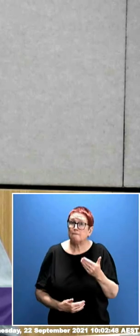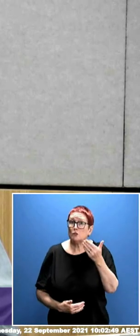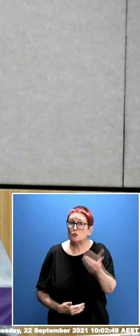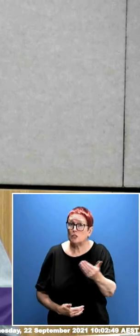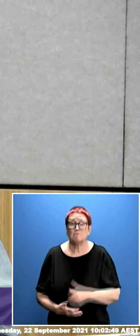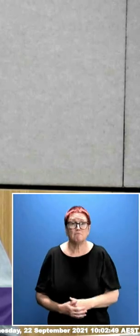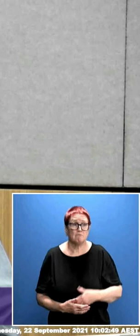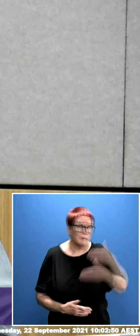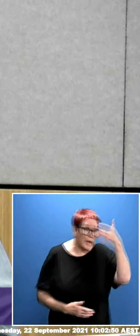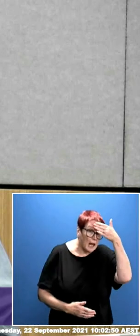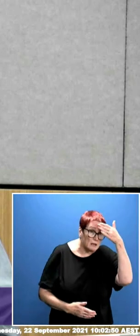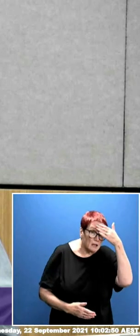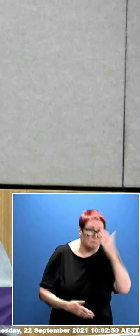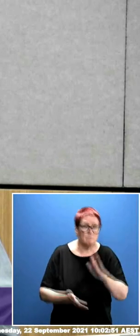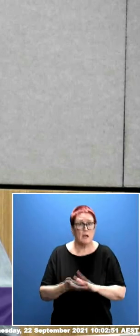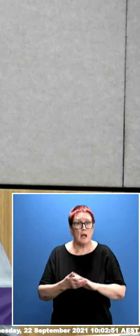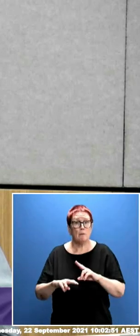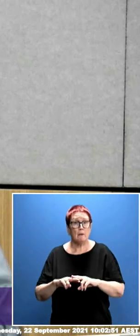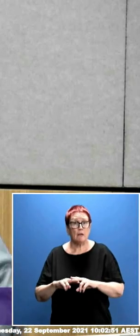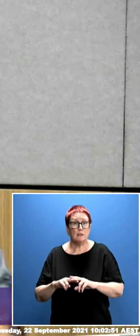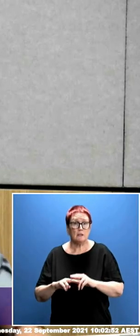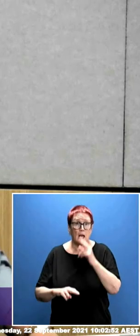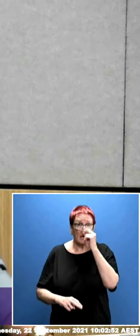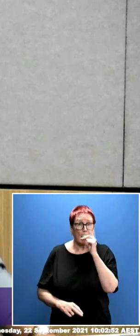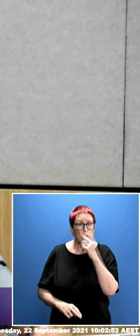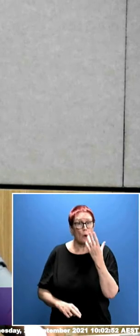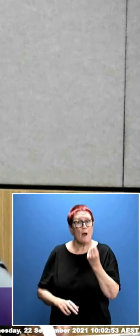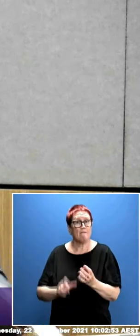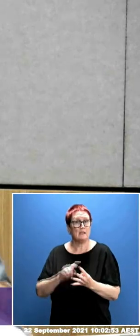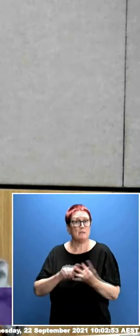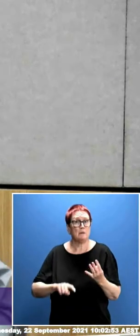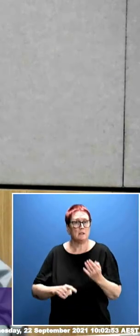Elders, parents, young people and children with disability.